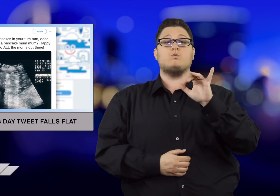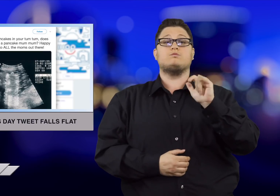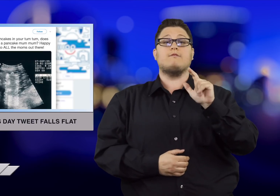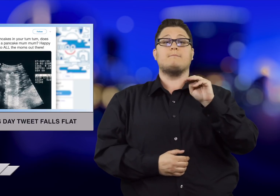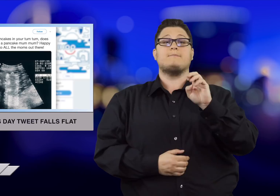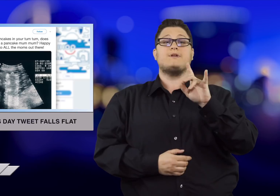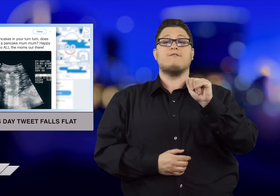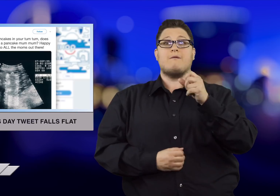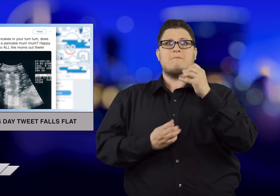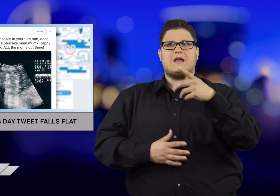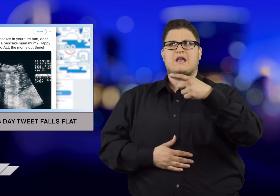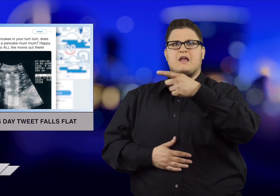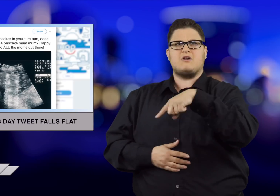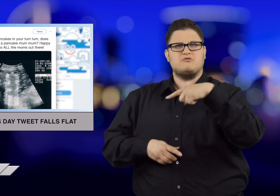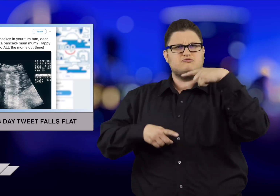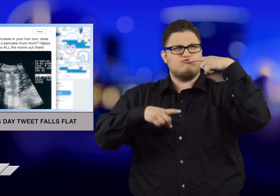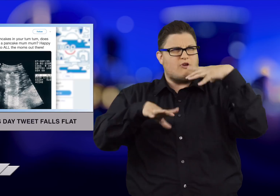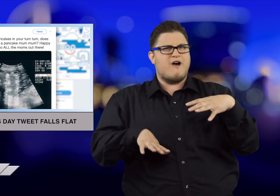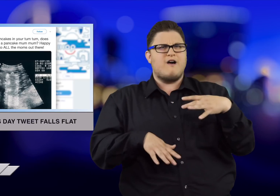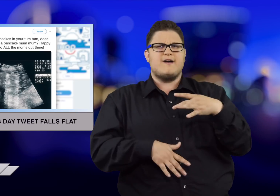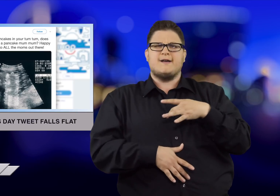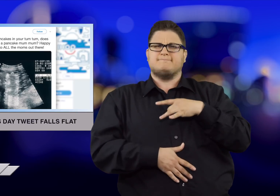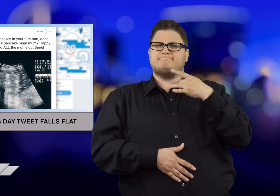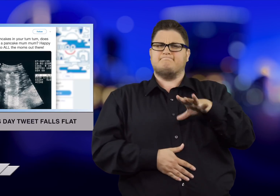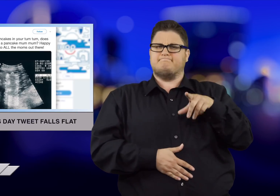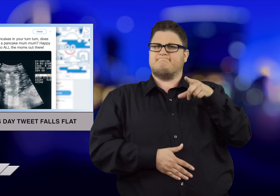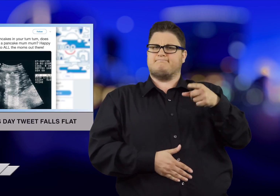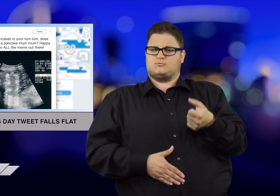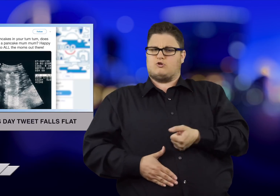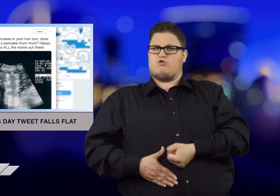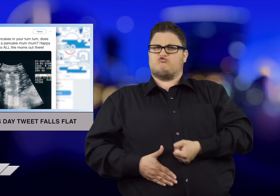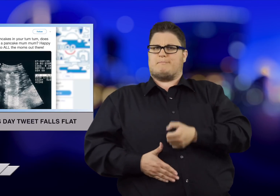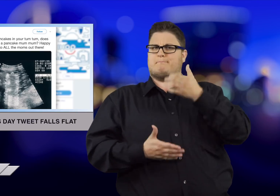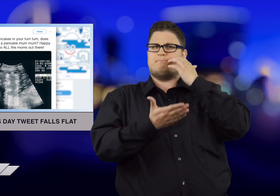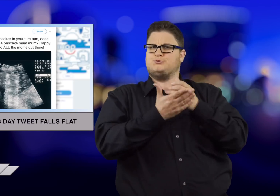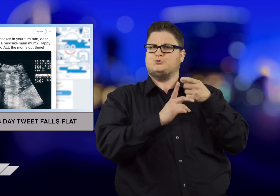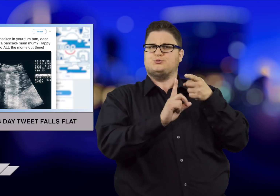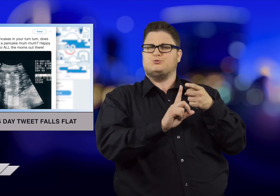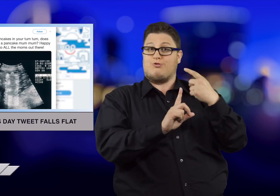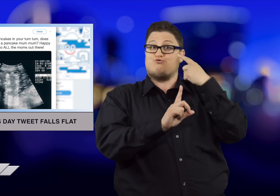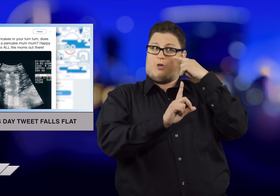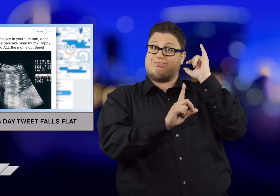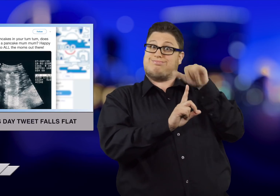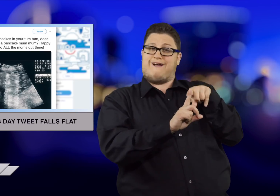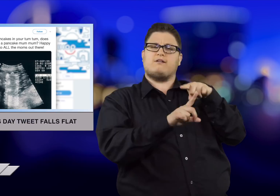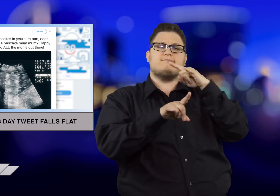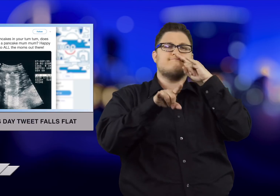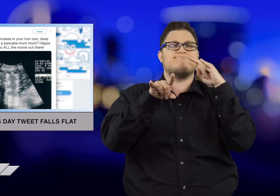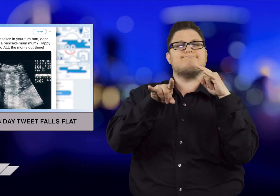Many on social media were baffled by the tweet, did not like the ultrasound picture and thought